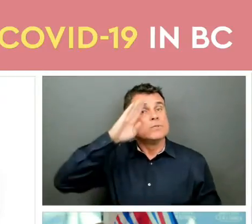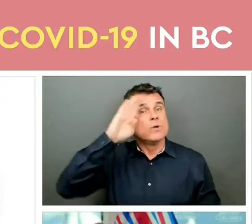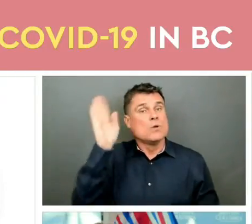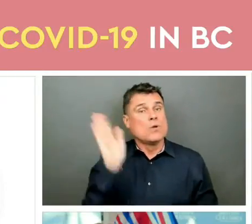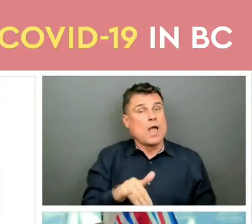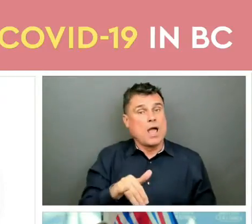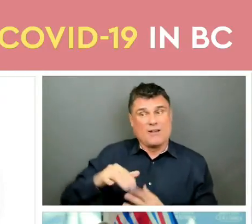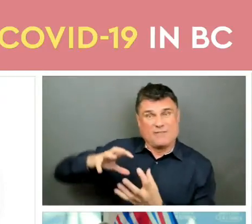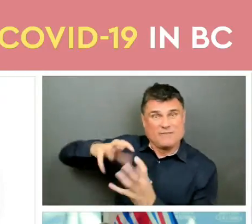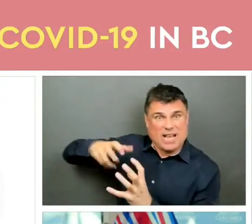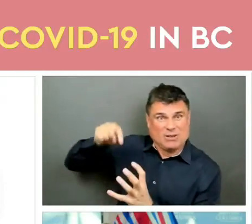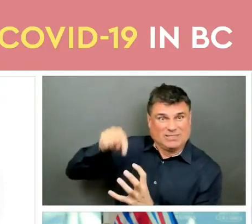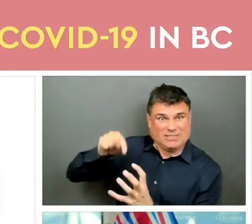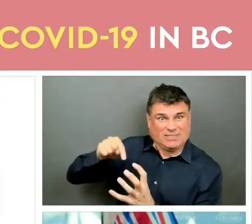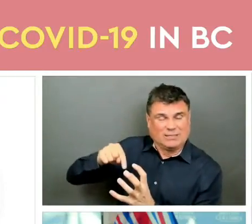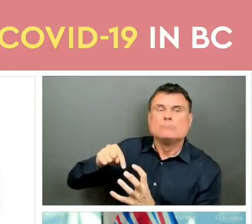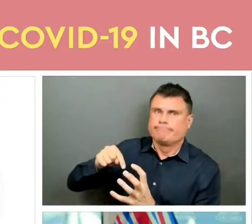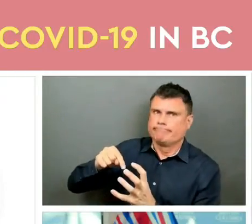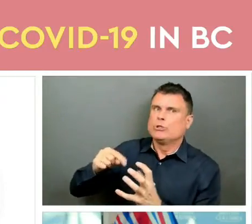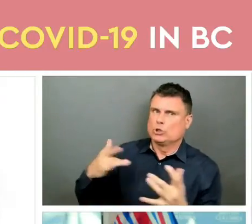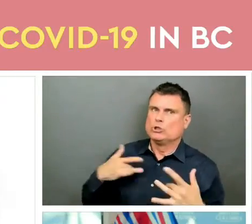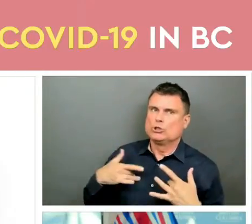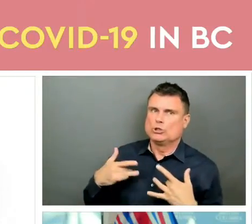concern are